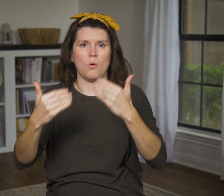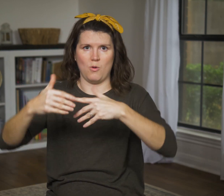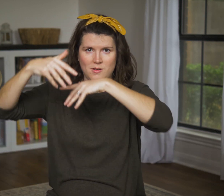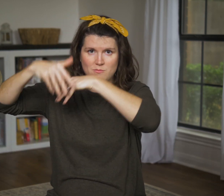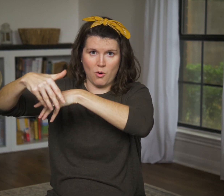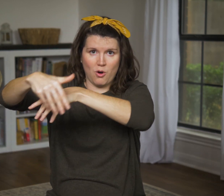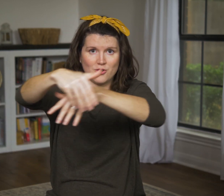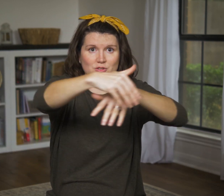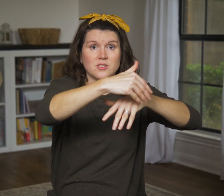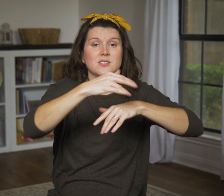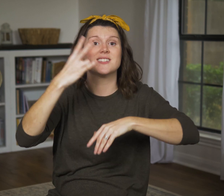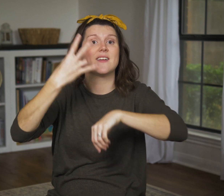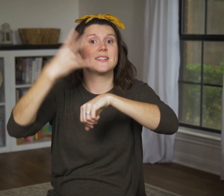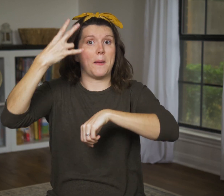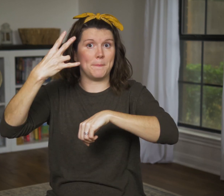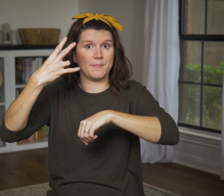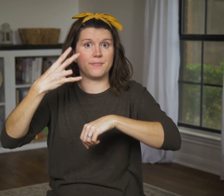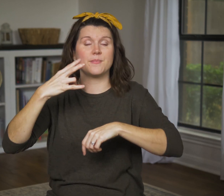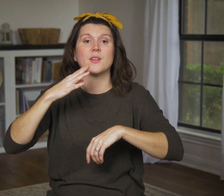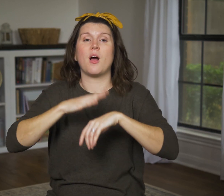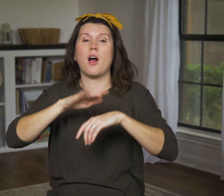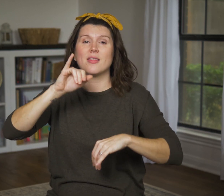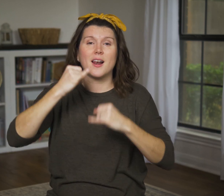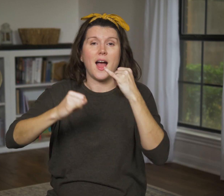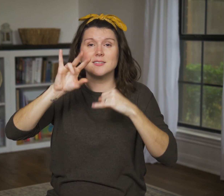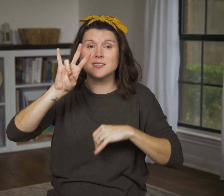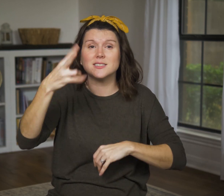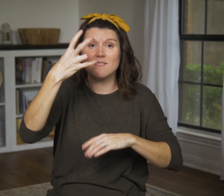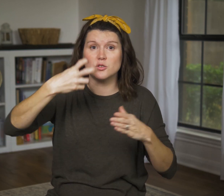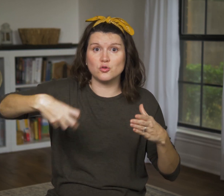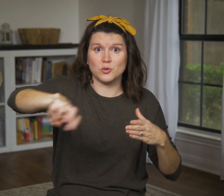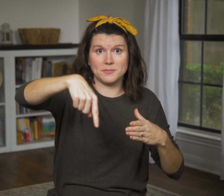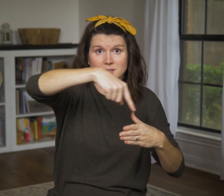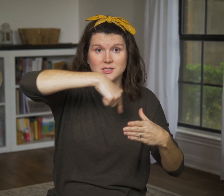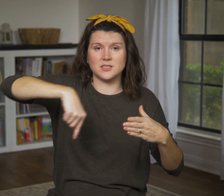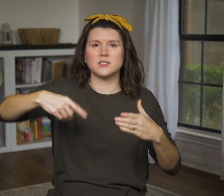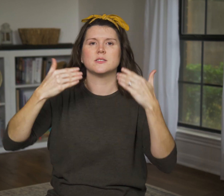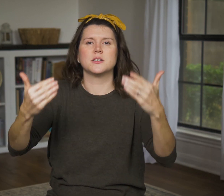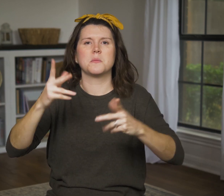march around seven times; on that seventh trip,